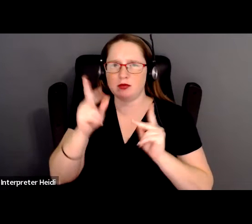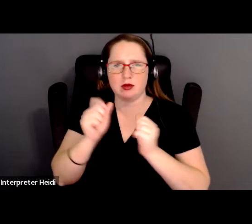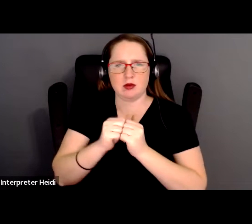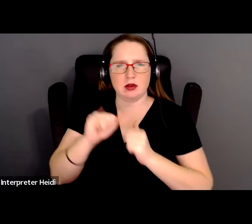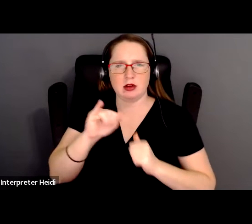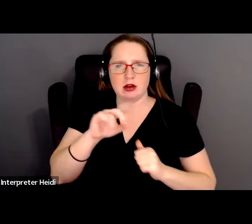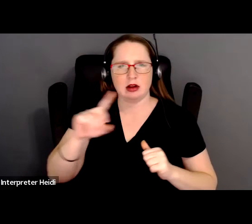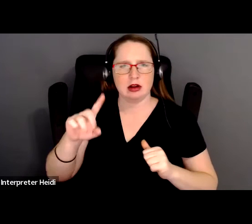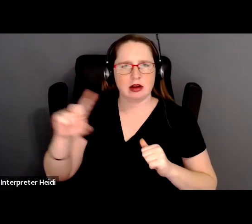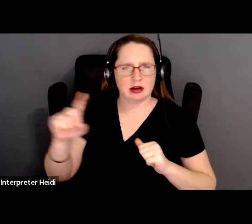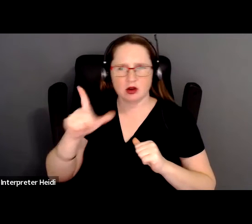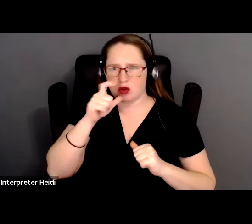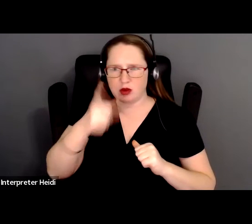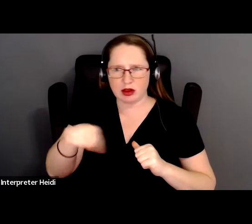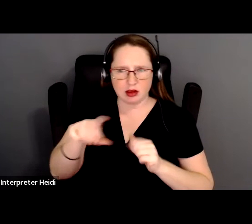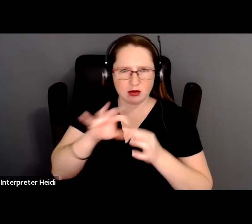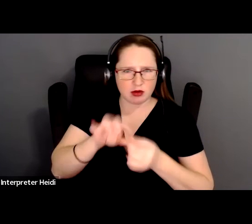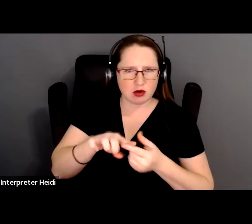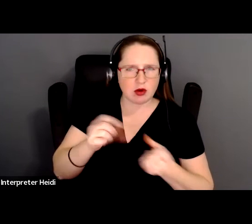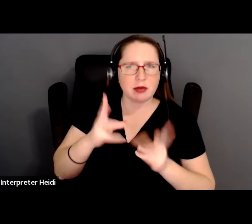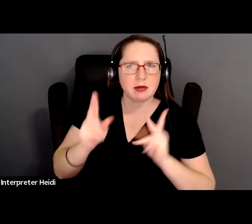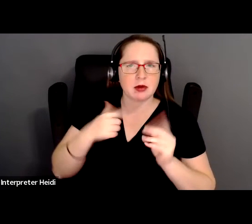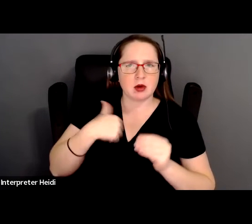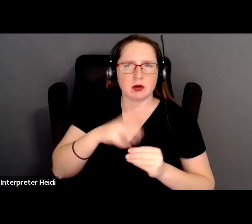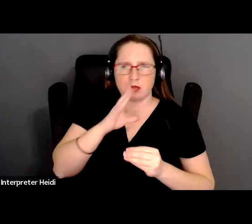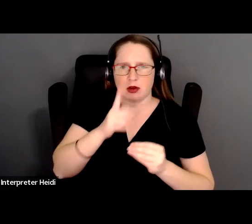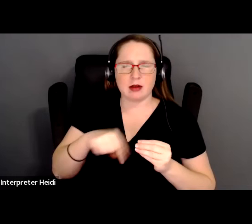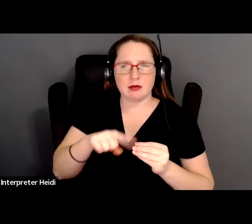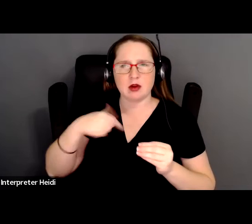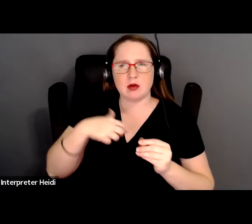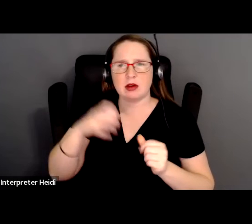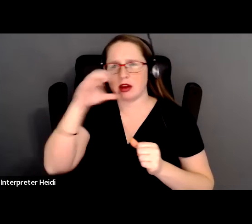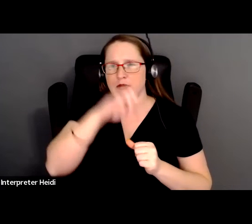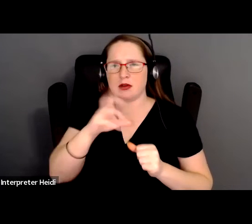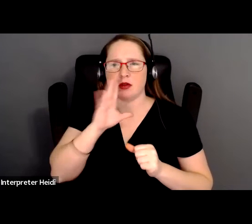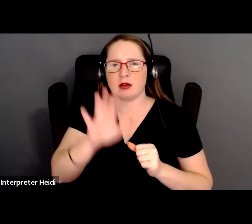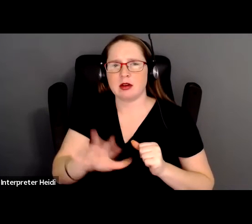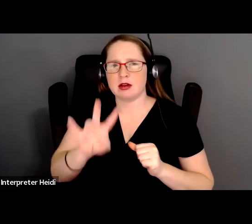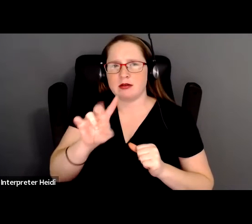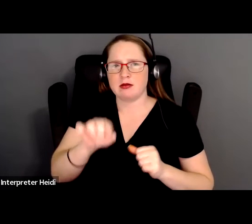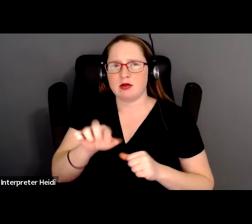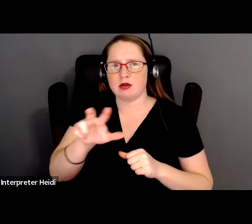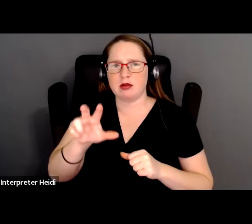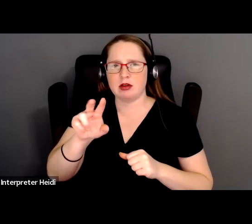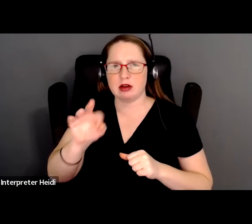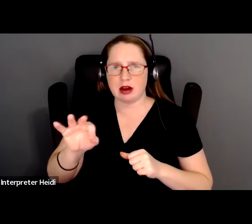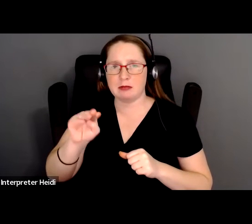developmental disabilities are in terms of how many people we're talking about. We askedimate that there's about 7.3 9 million people in the United States who